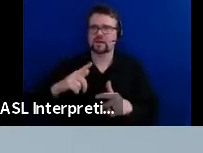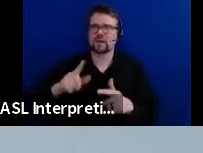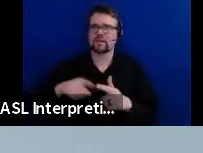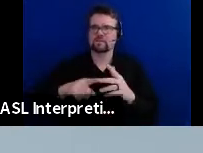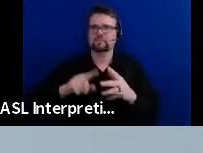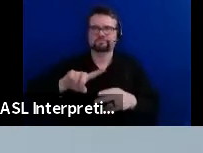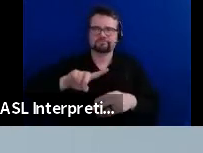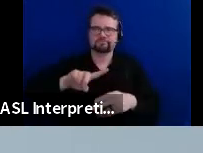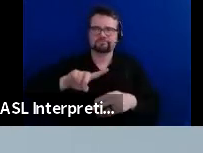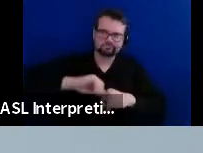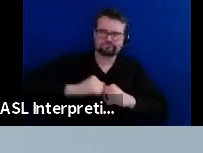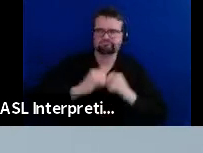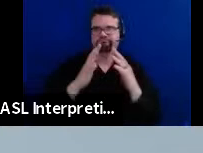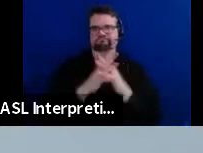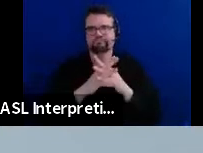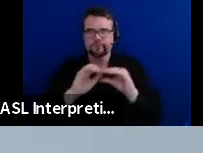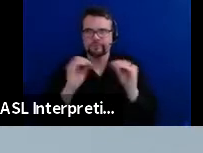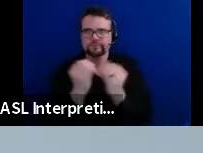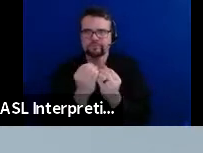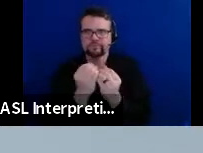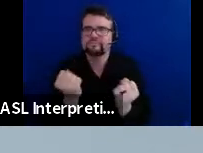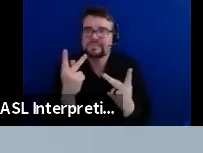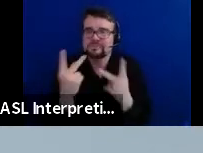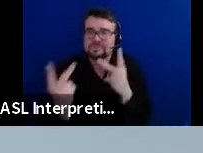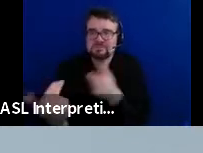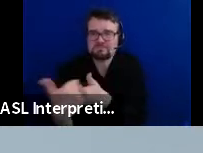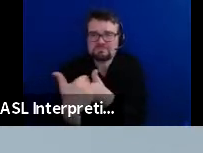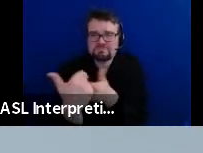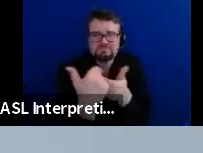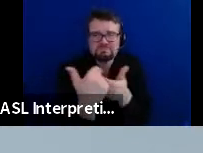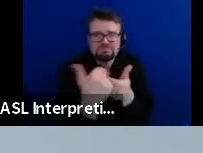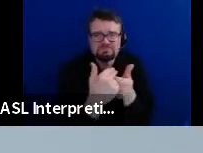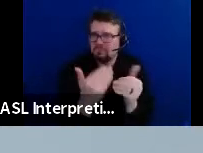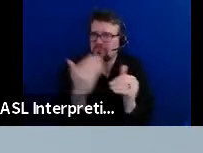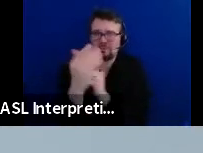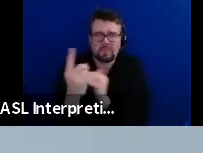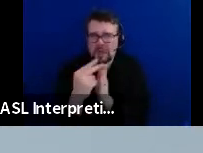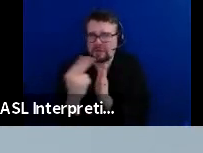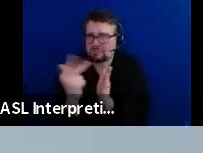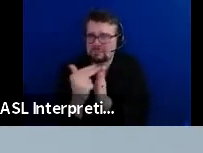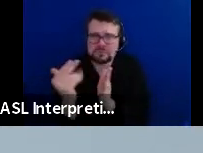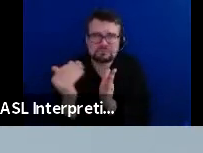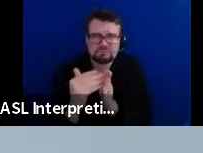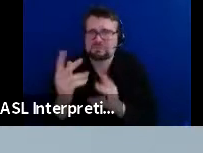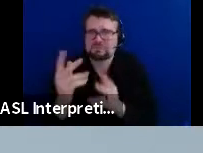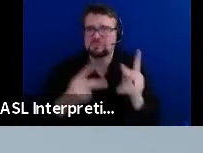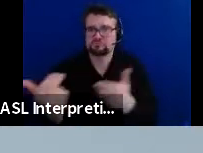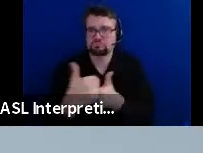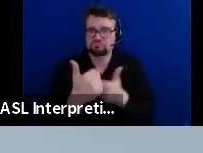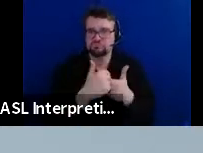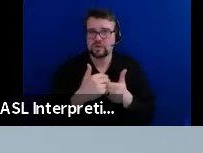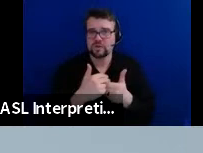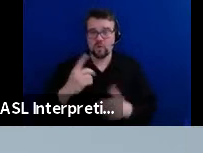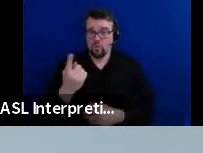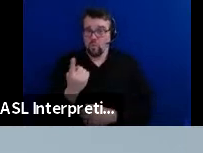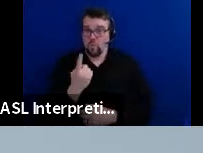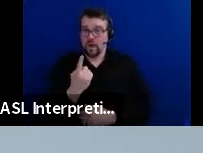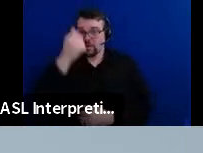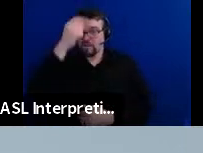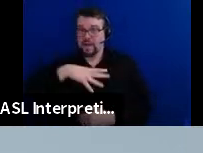THOUSANDS OF PEOPLE TO JOIN US. AND THE THEME, OF COURSE, HAS EMERGED TO NOT ONE MAN IN MOTION BUT MANY IN MOTION.